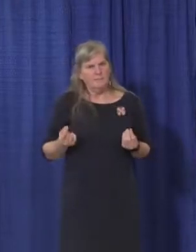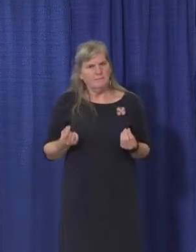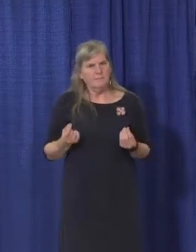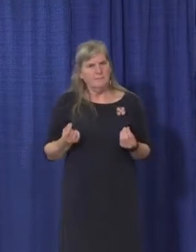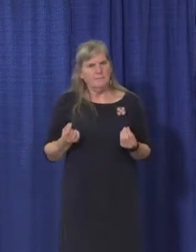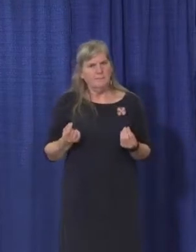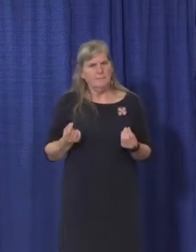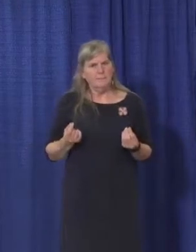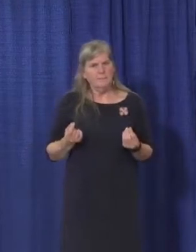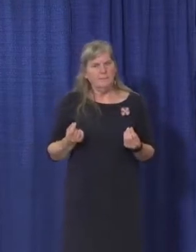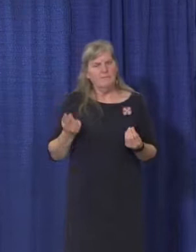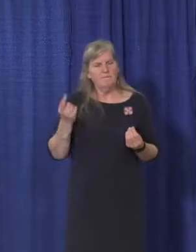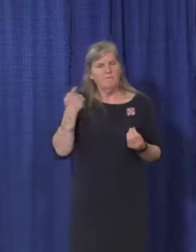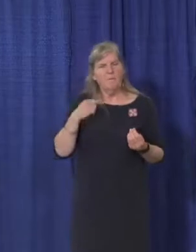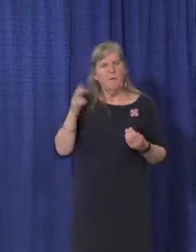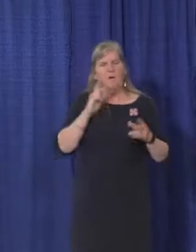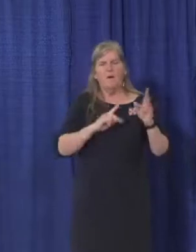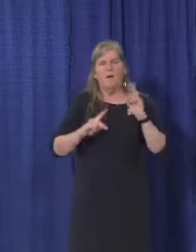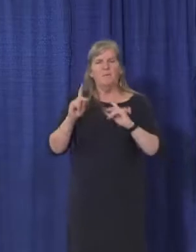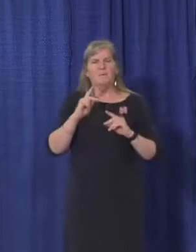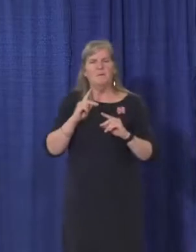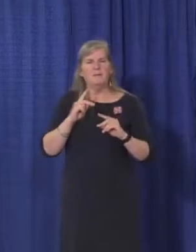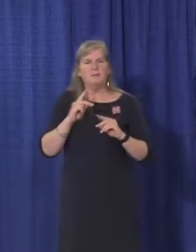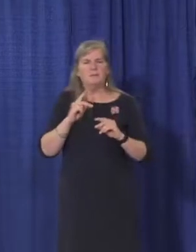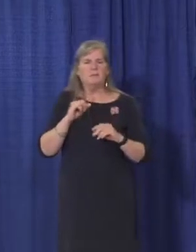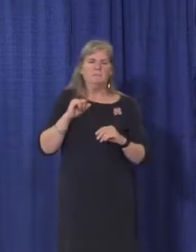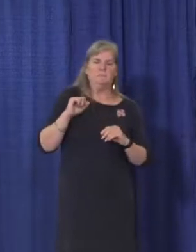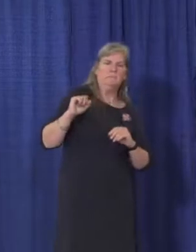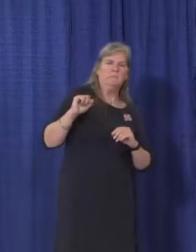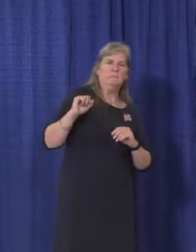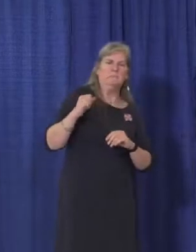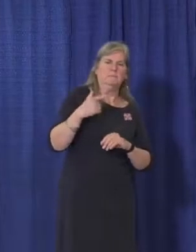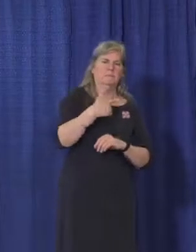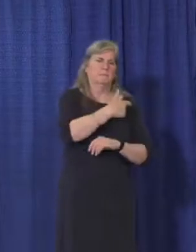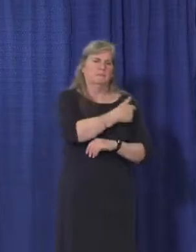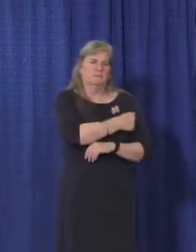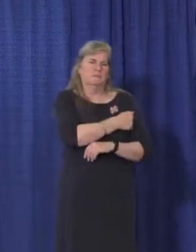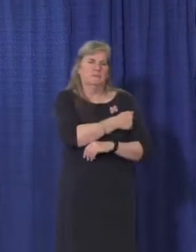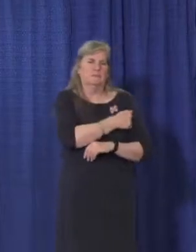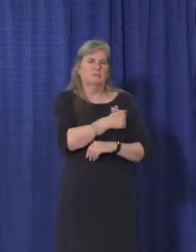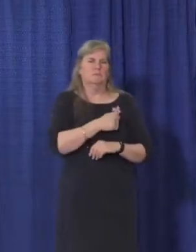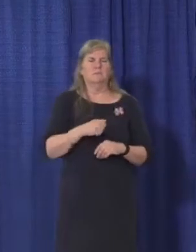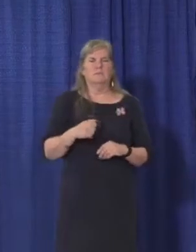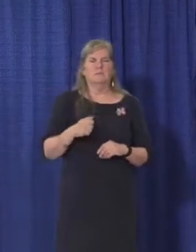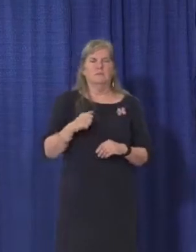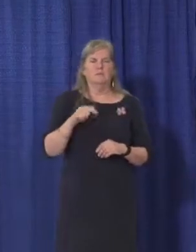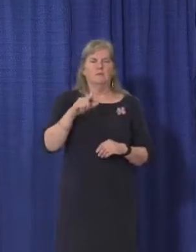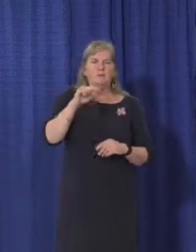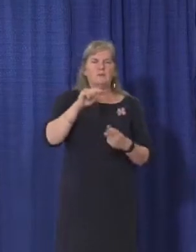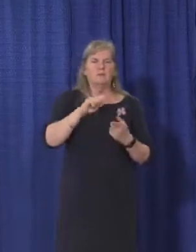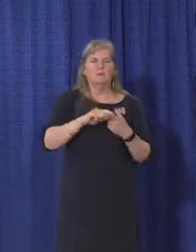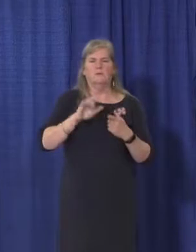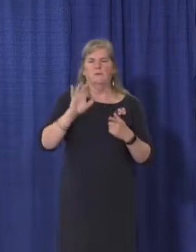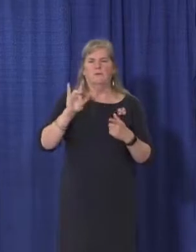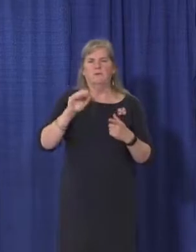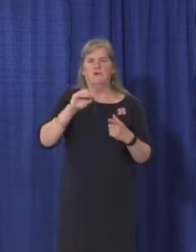stretch of vaccine hesitancy where receive 20 or 25 percent